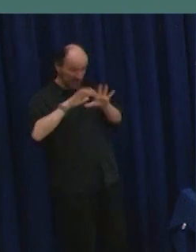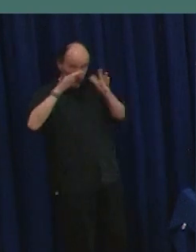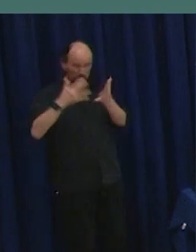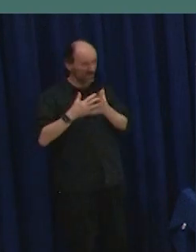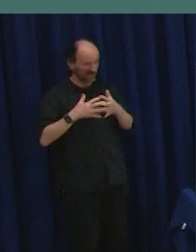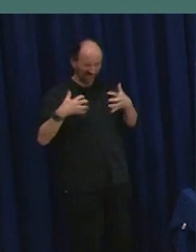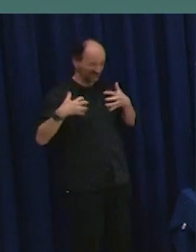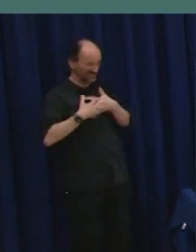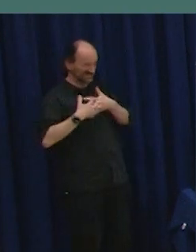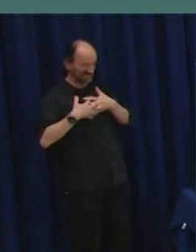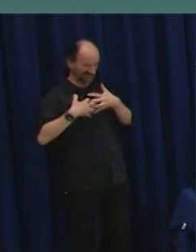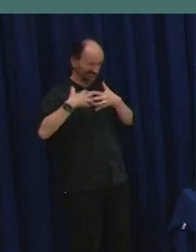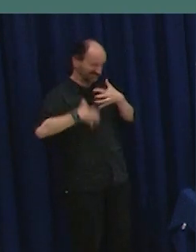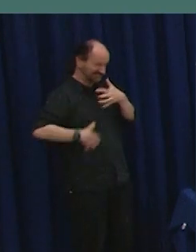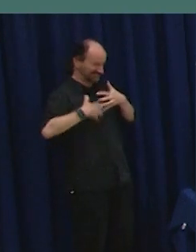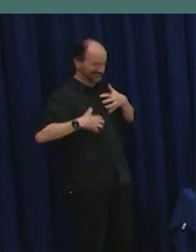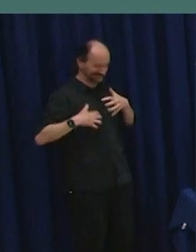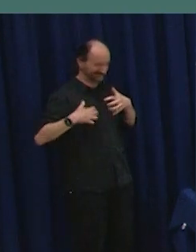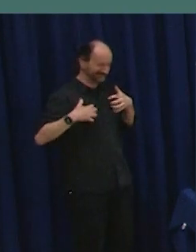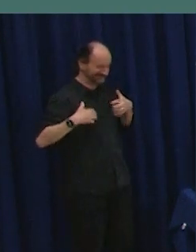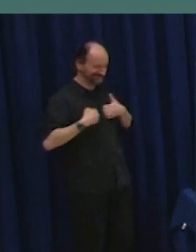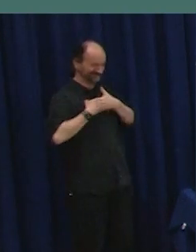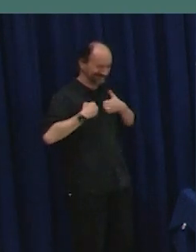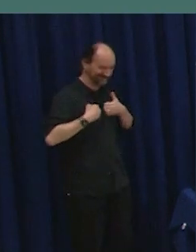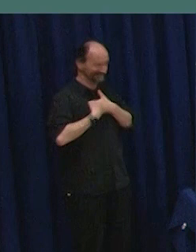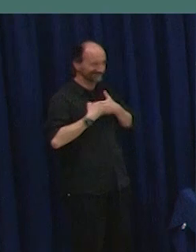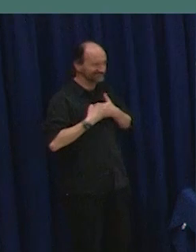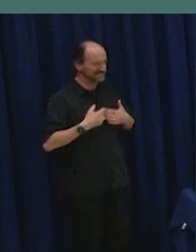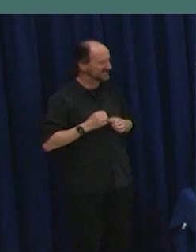one out, you're the odd ball, you're the person who's having to sit down for hours at school and